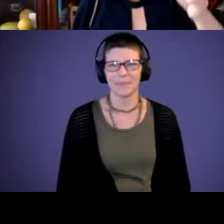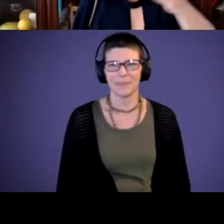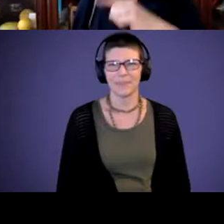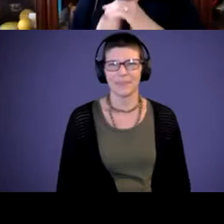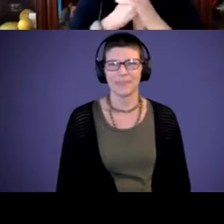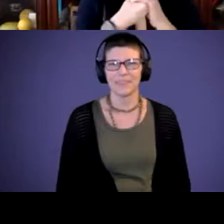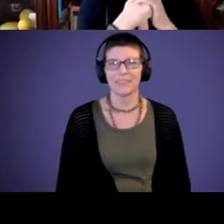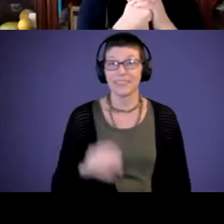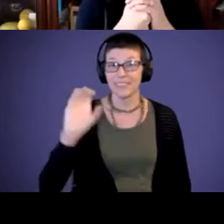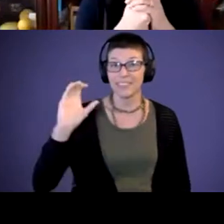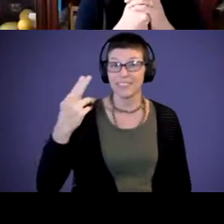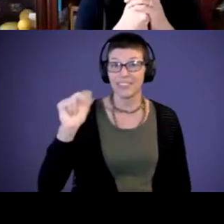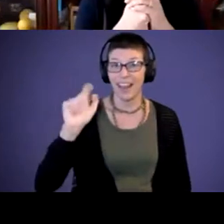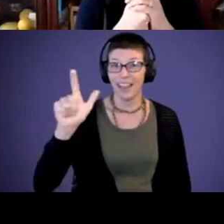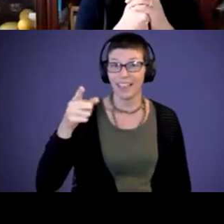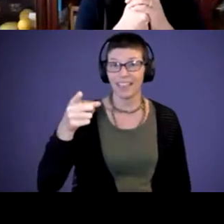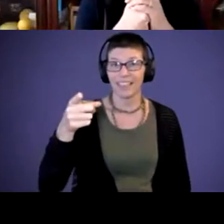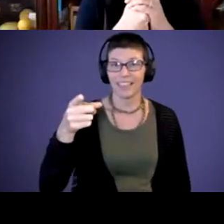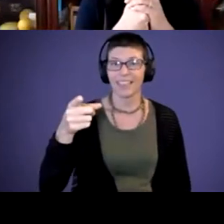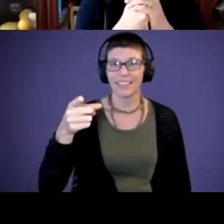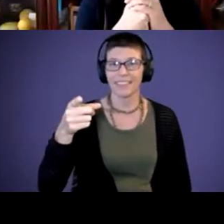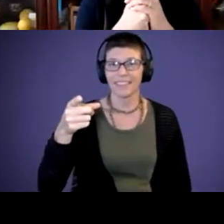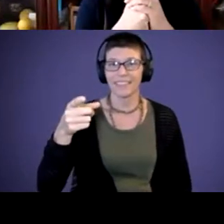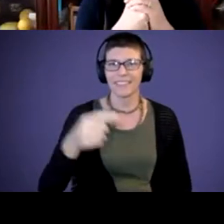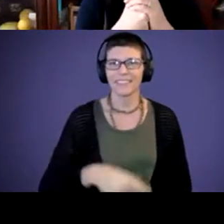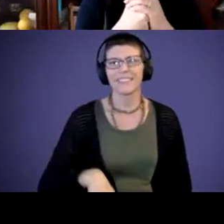Yes, Chanel. Chanel: I just wanted to